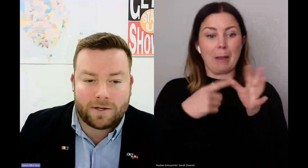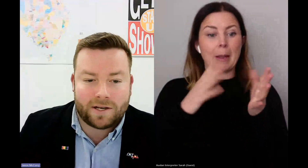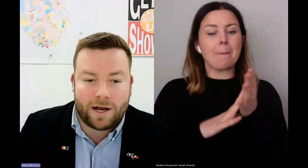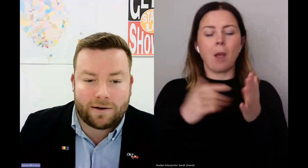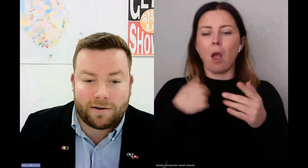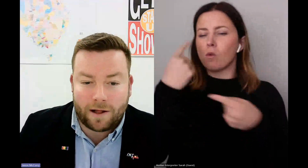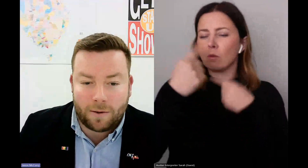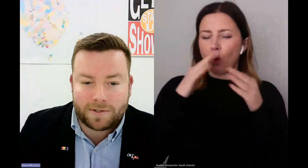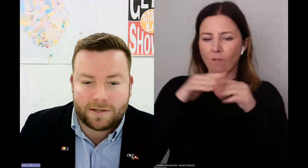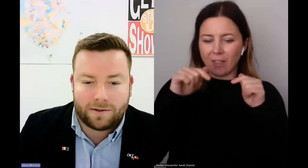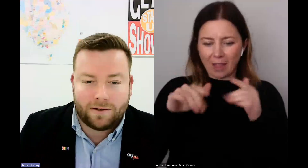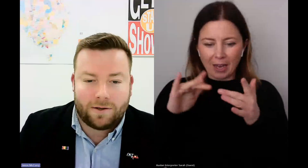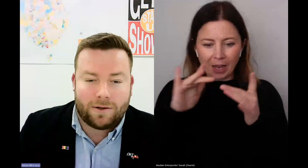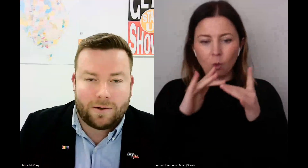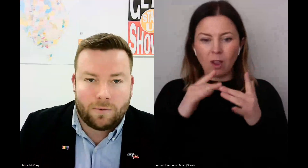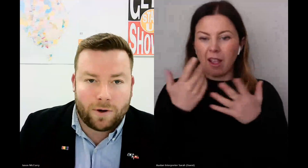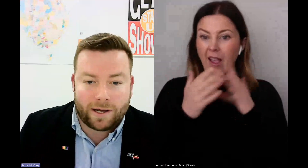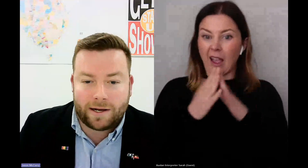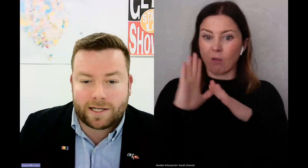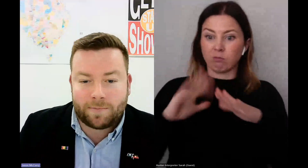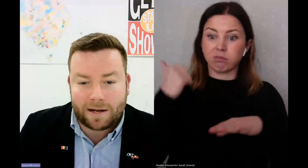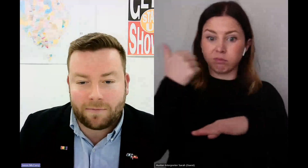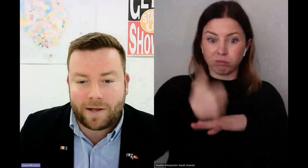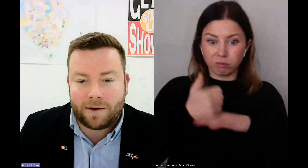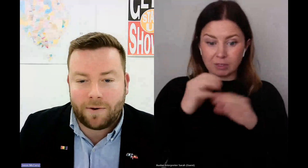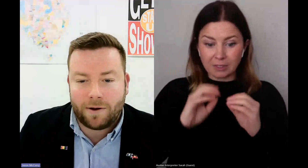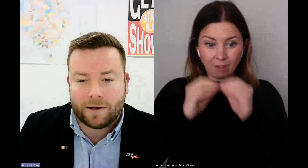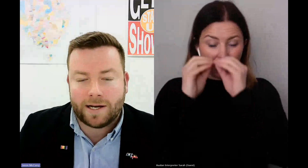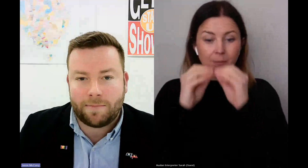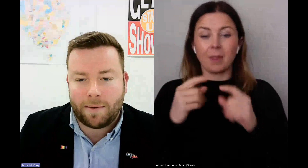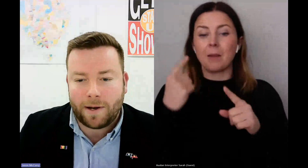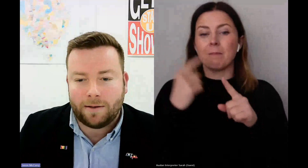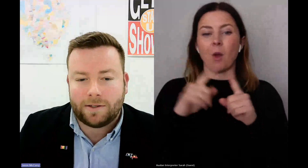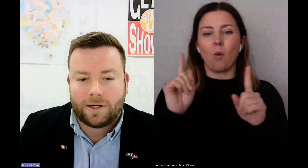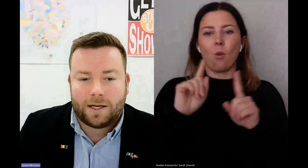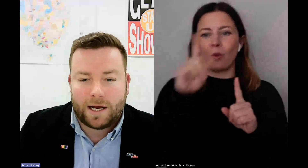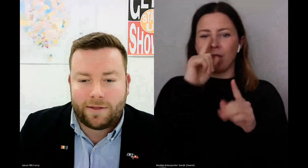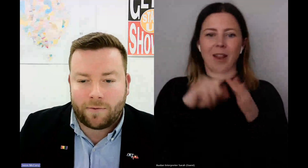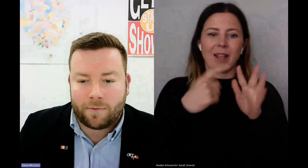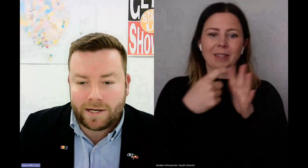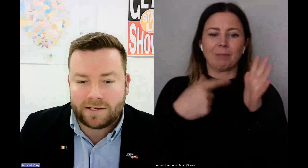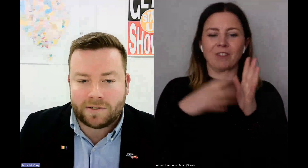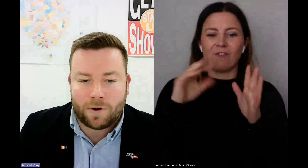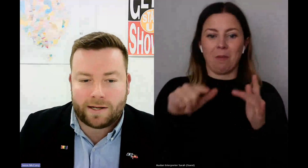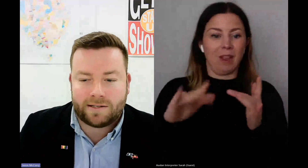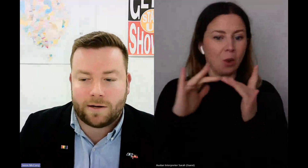co-designed and developed, what you can expect from the network as a member and the reasons why it is